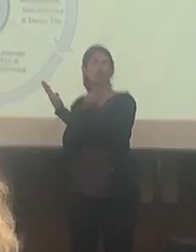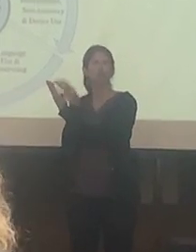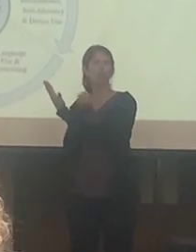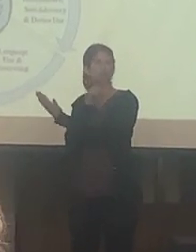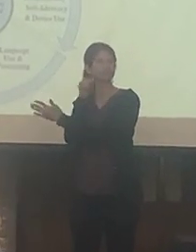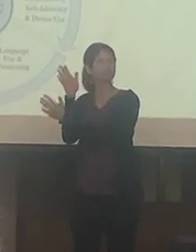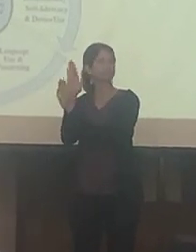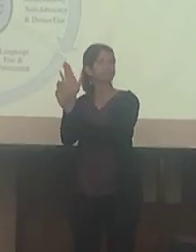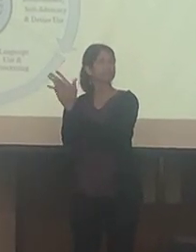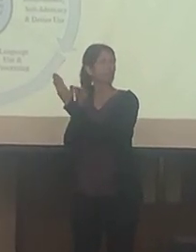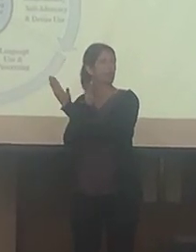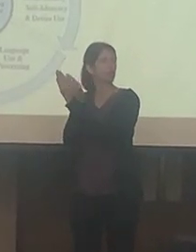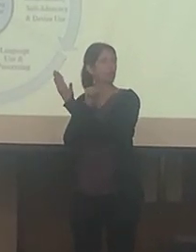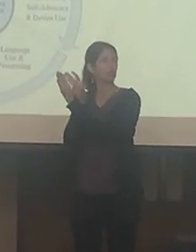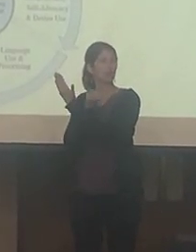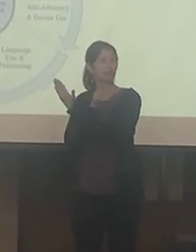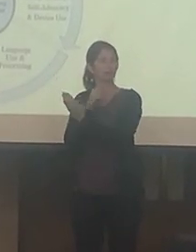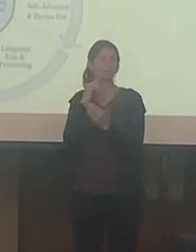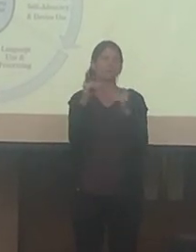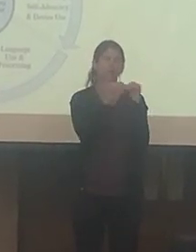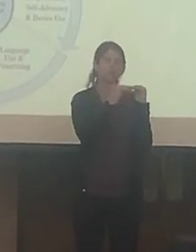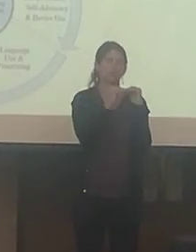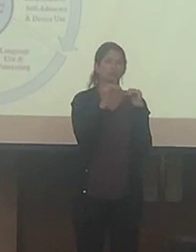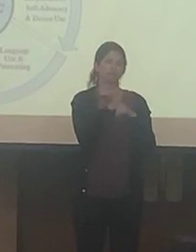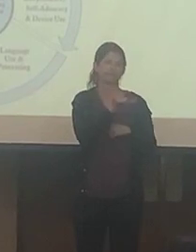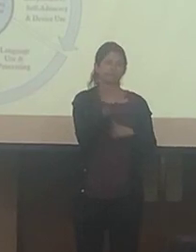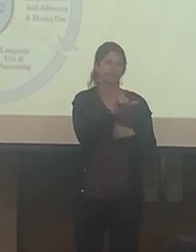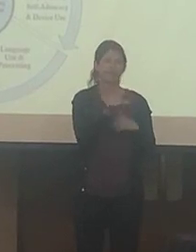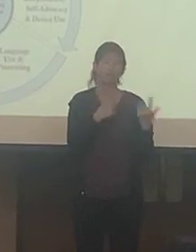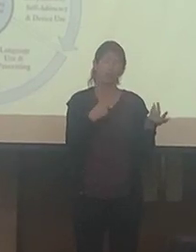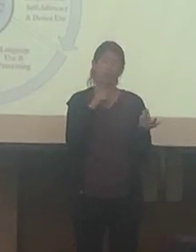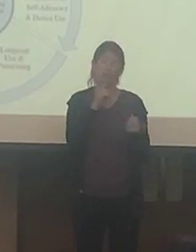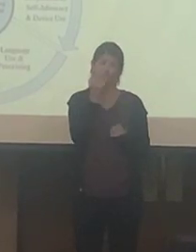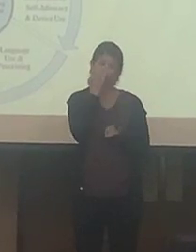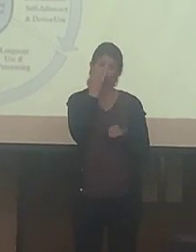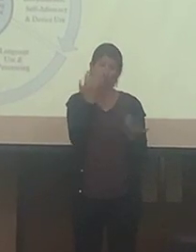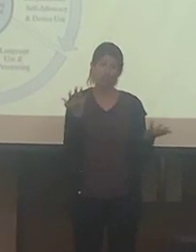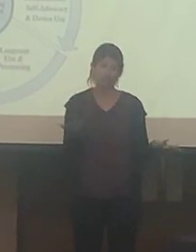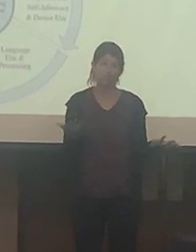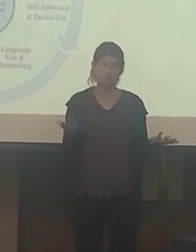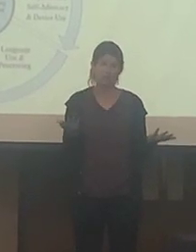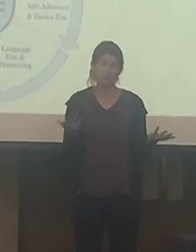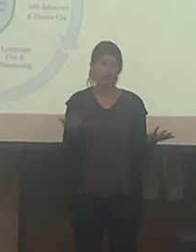been doing okay so a lot of my students were very mature and they hung out with the littler kids you